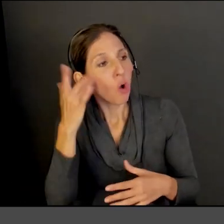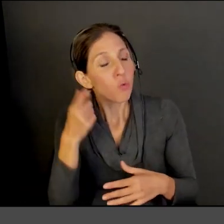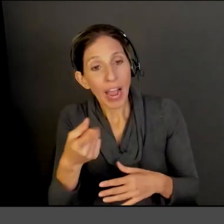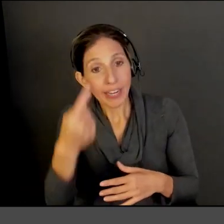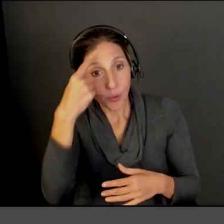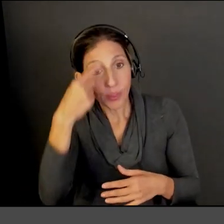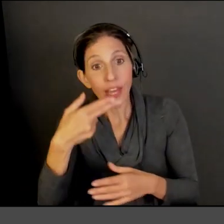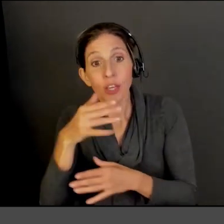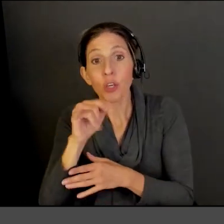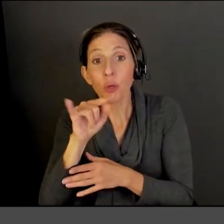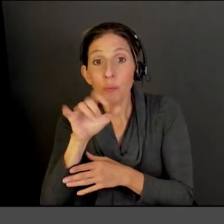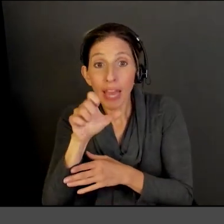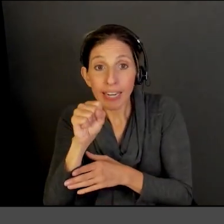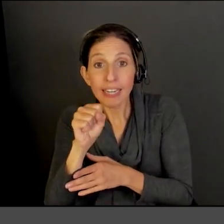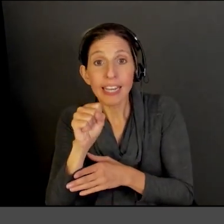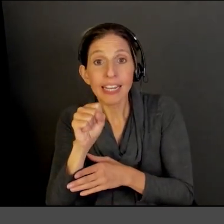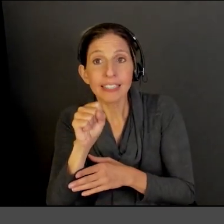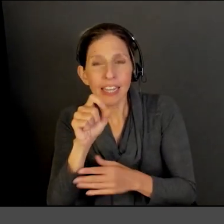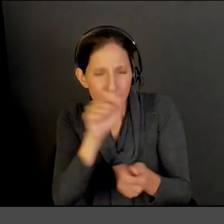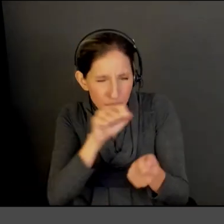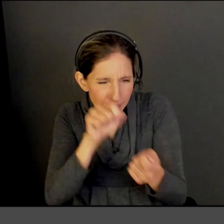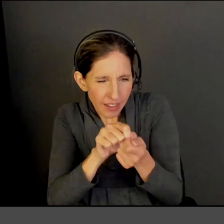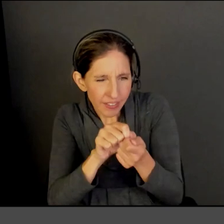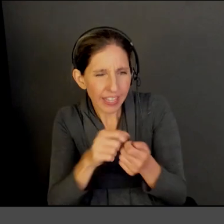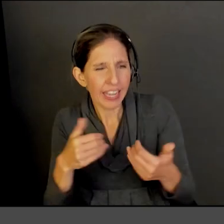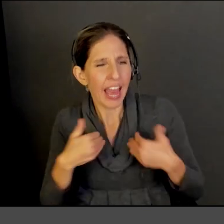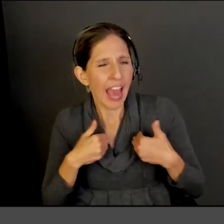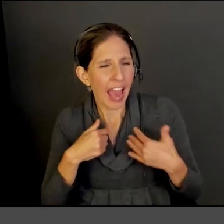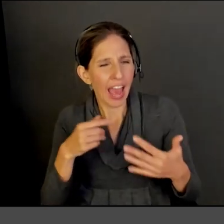HAVE THOSE I'LL CALL THEM SUPERPOWERS.